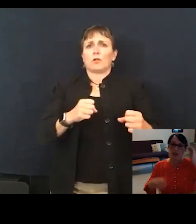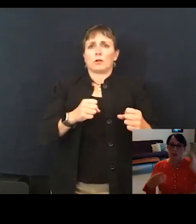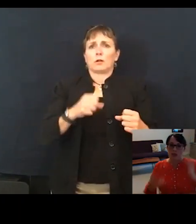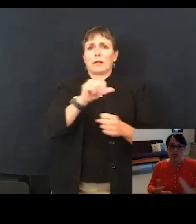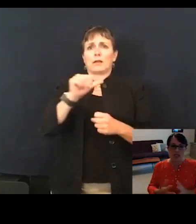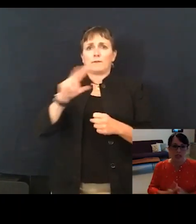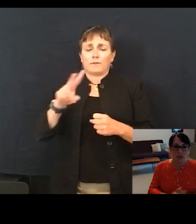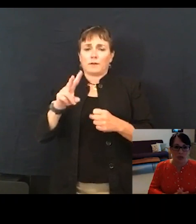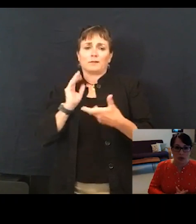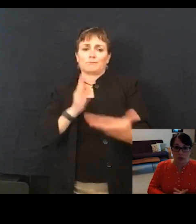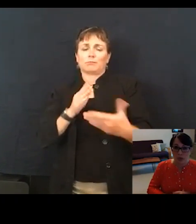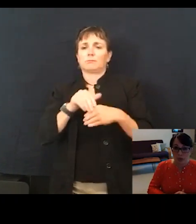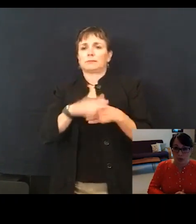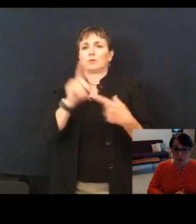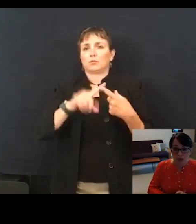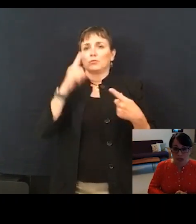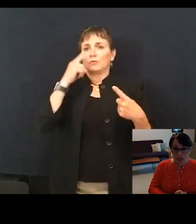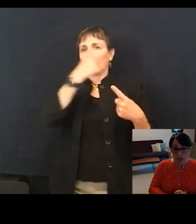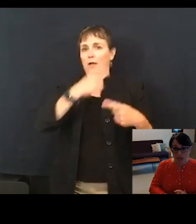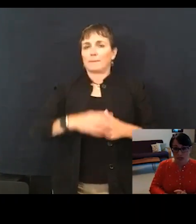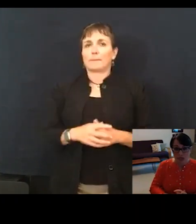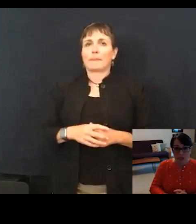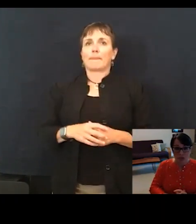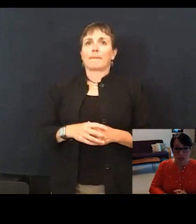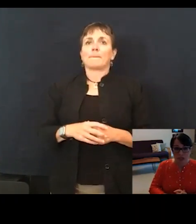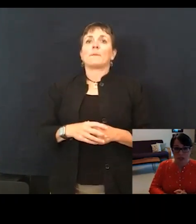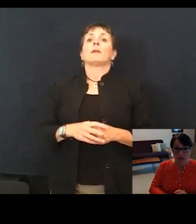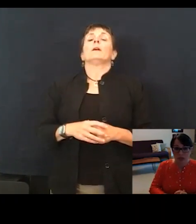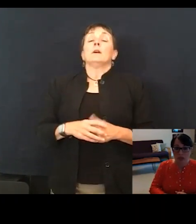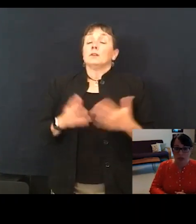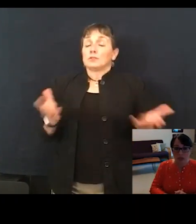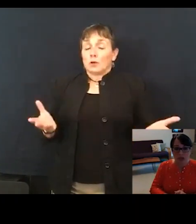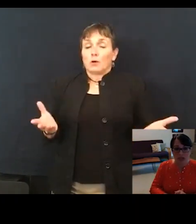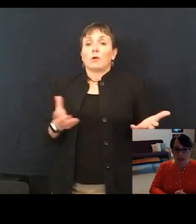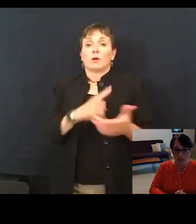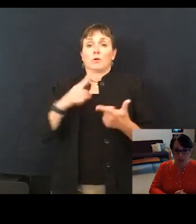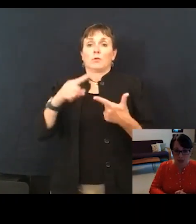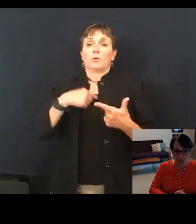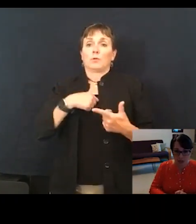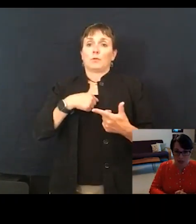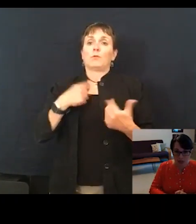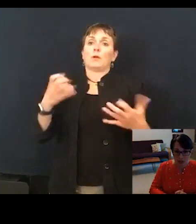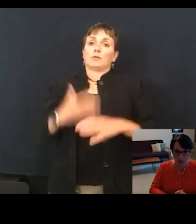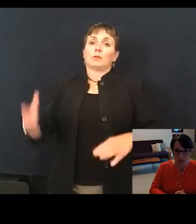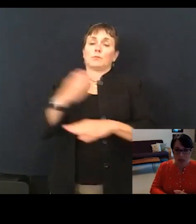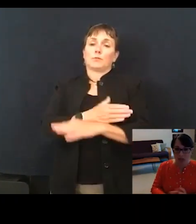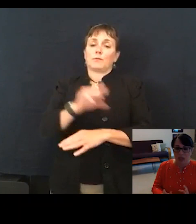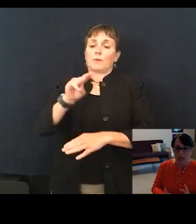So at this stage, we want to improve our myosin 7A dual vectors. And we want to ask the following questions.